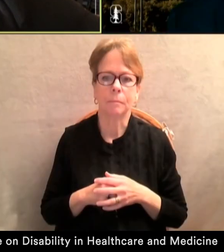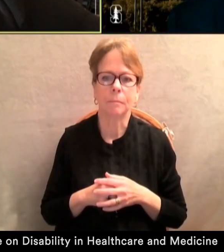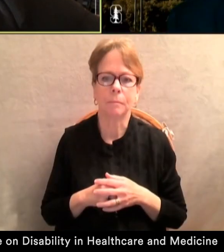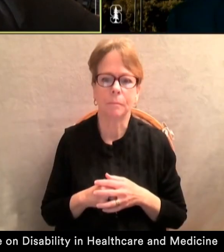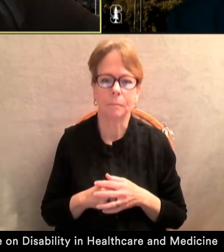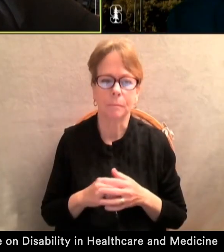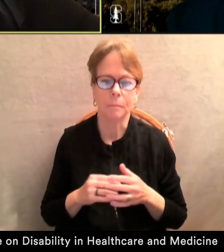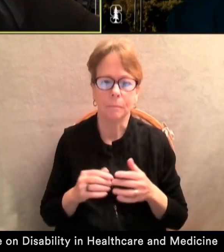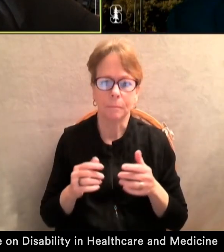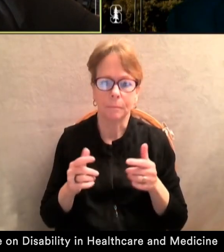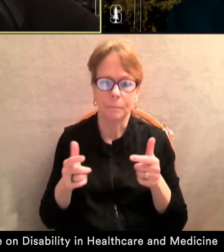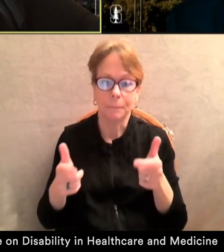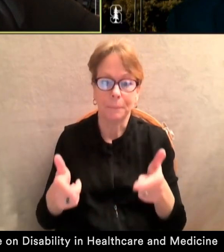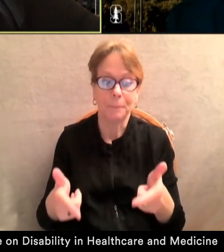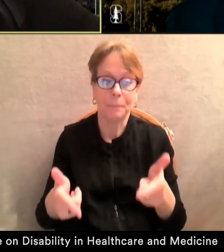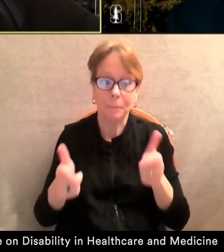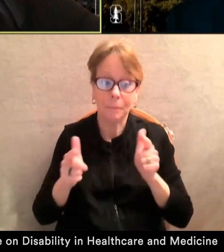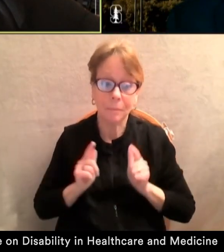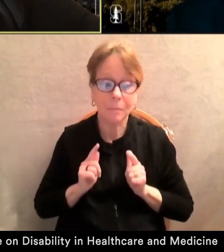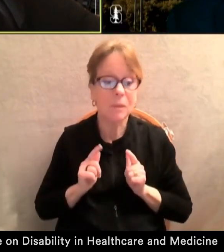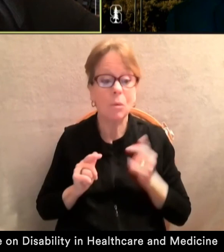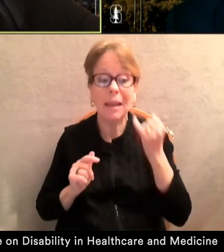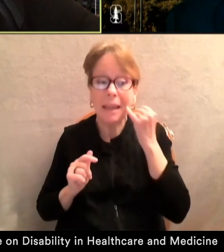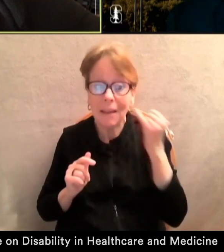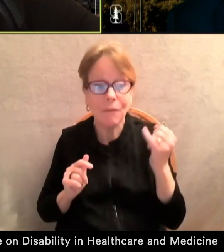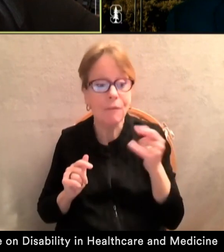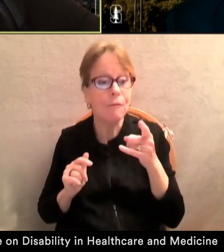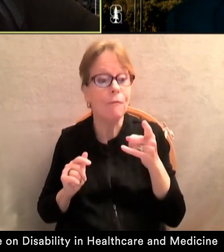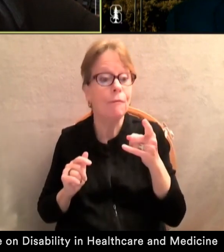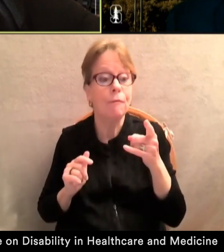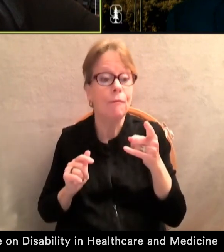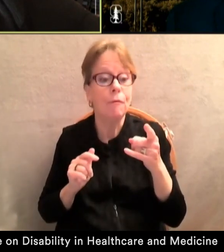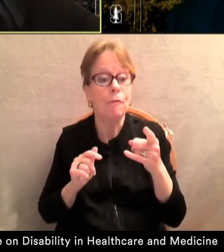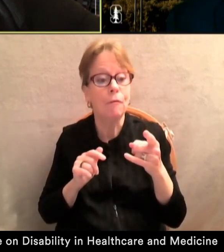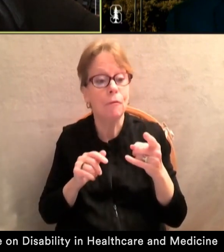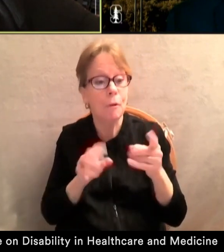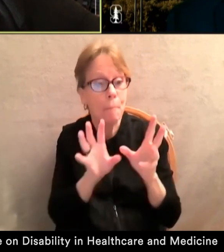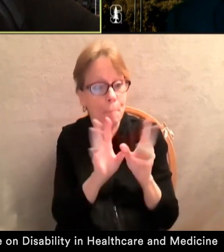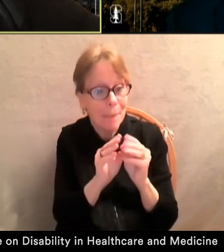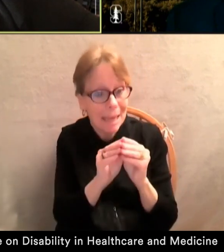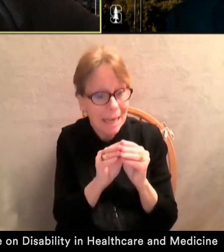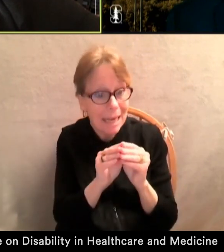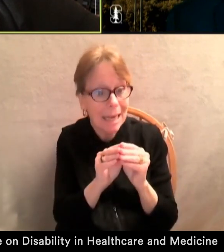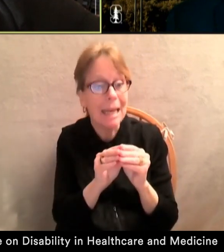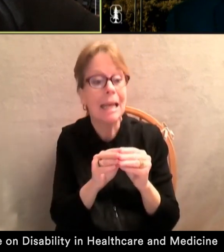follow up these meetings and these calls with emails or requests from them in writing so